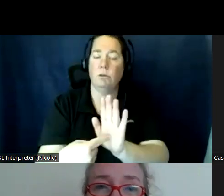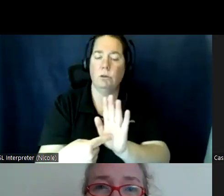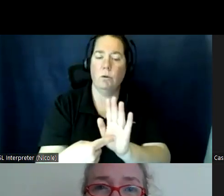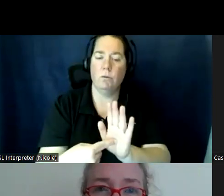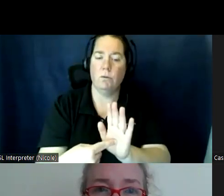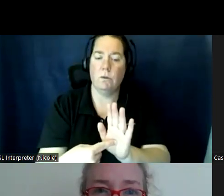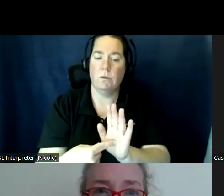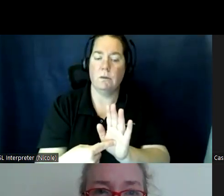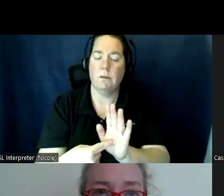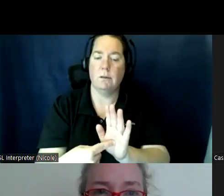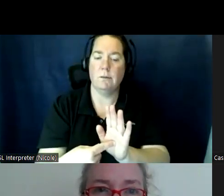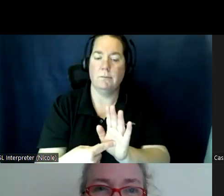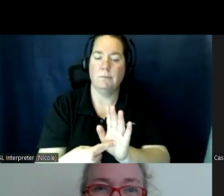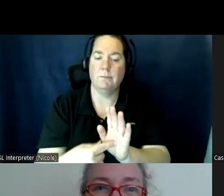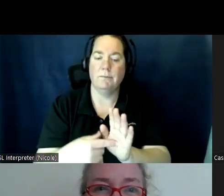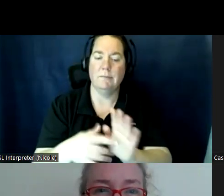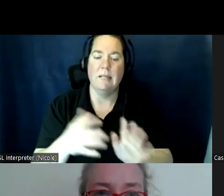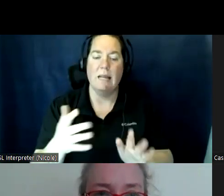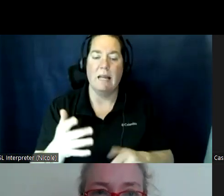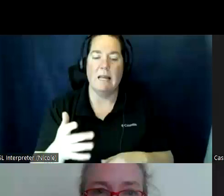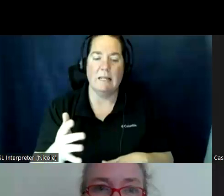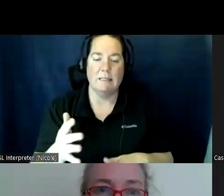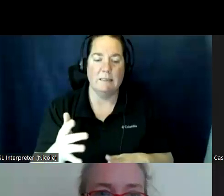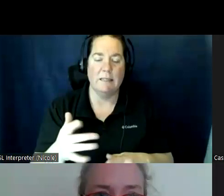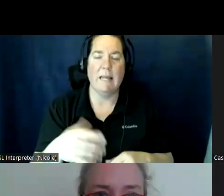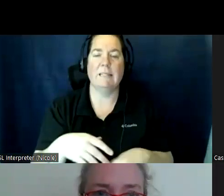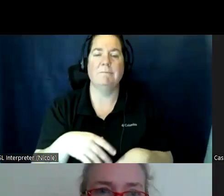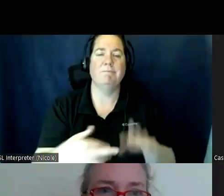it sounds like a scary word but, either sanctions or consequences.